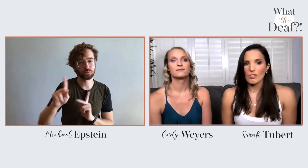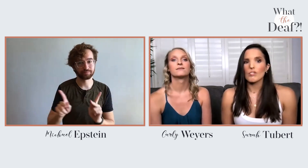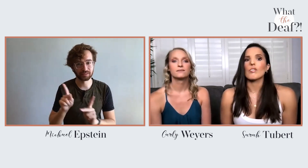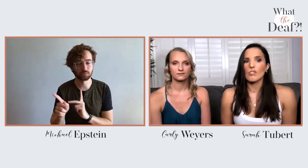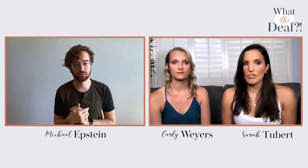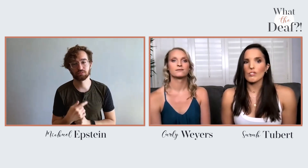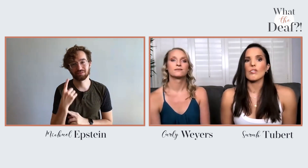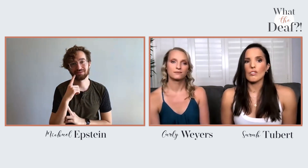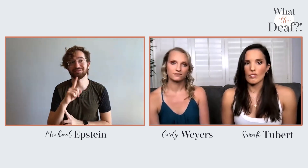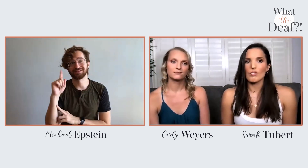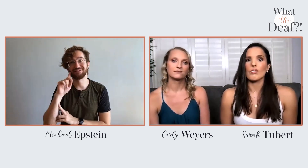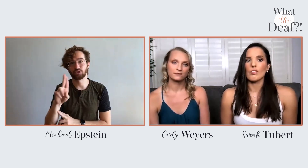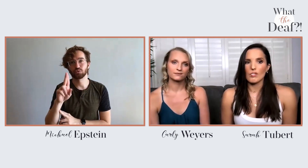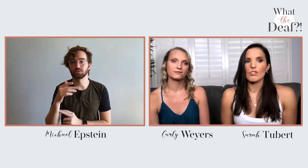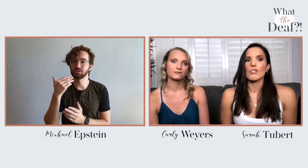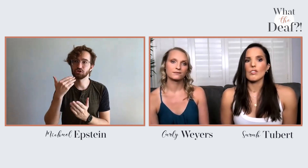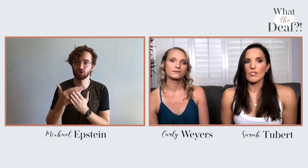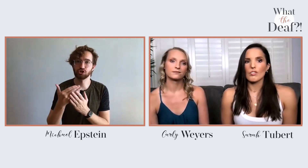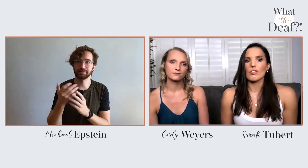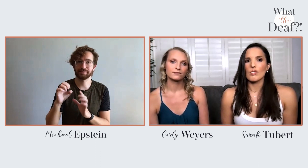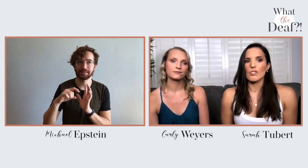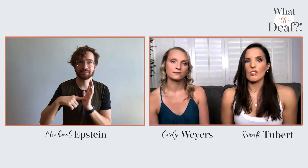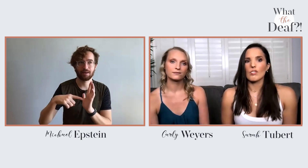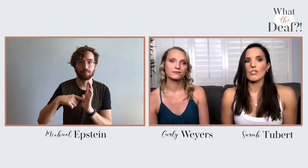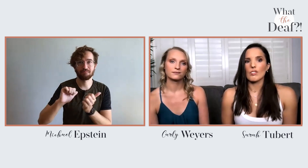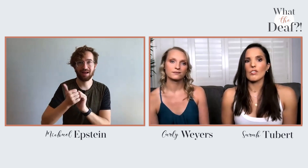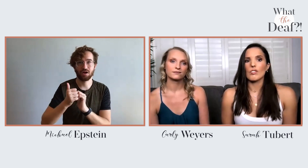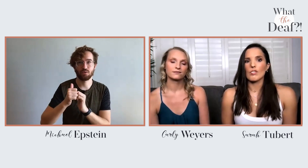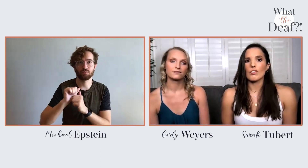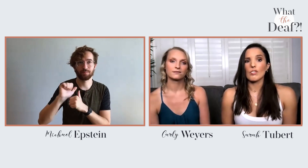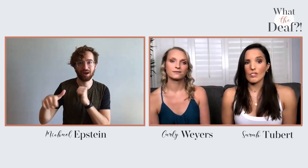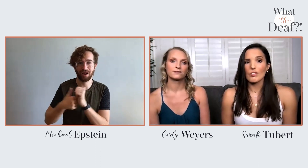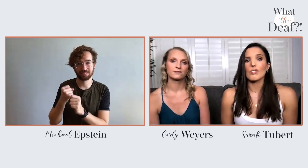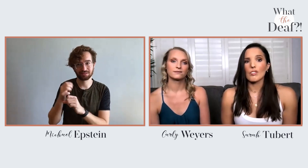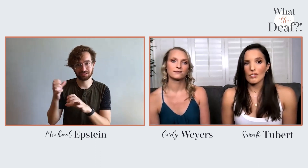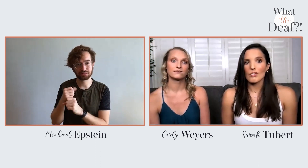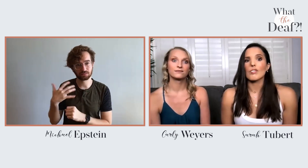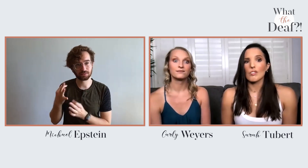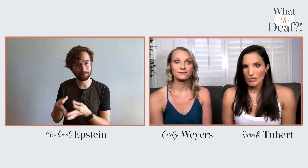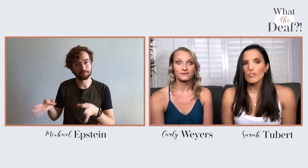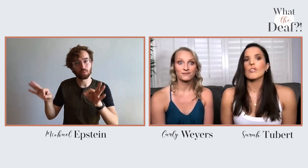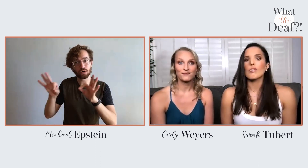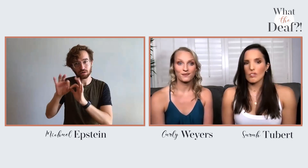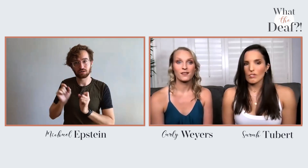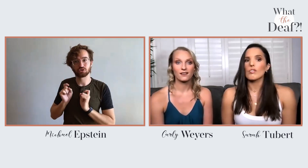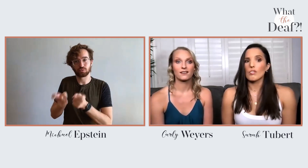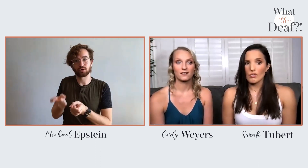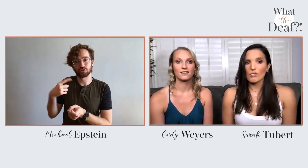and open other doors for them and I think that's a really great example of behind the scenes work and the importance of providing those opportunities